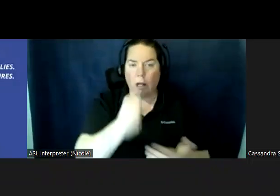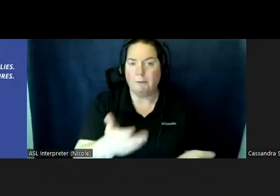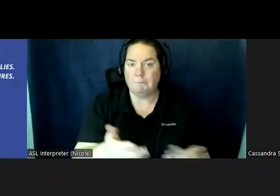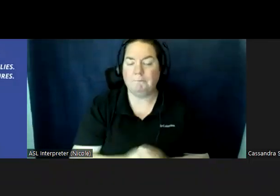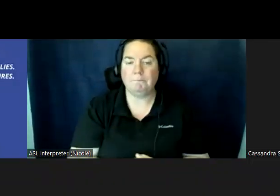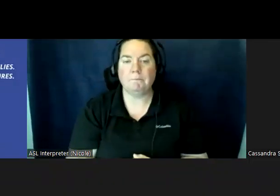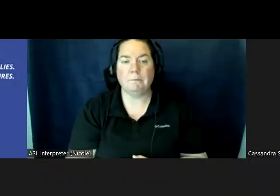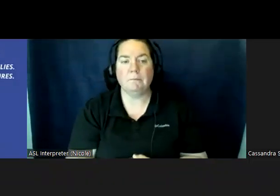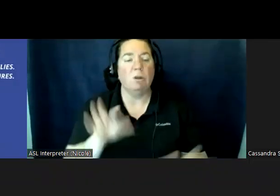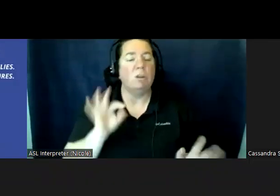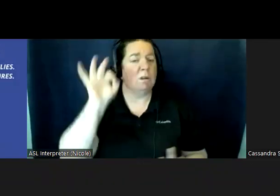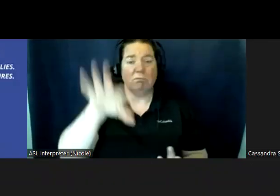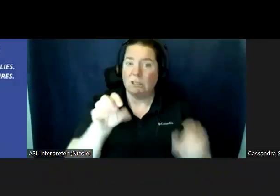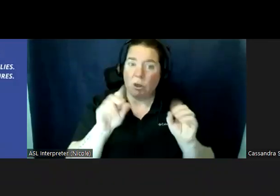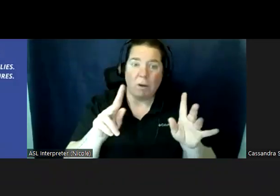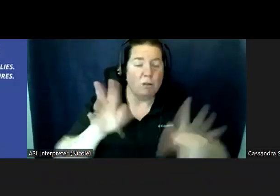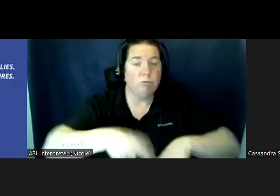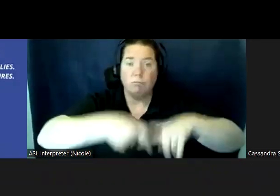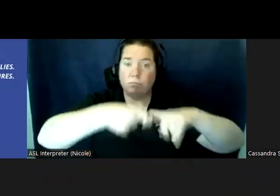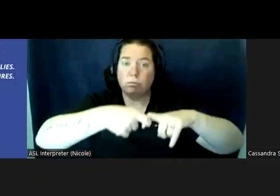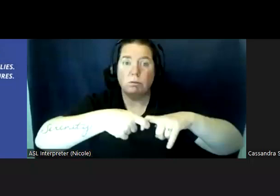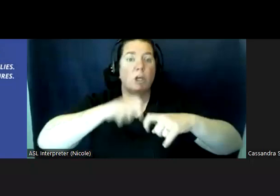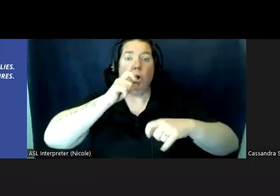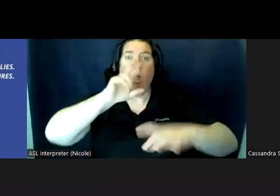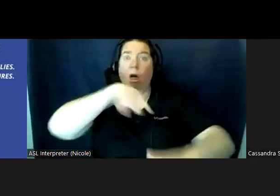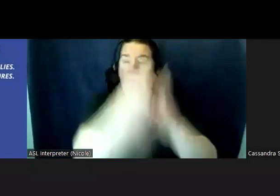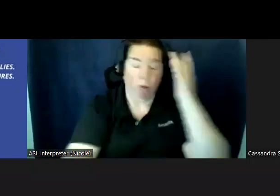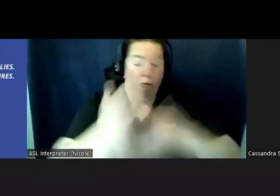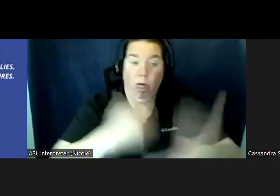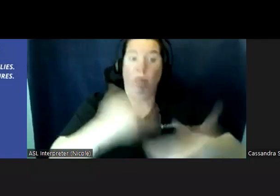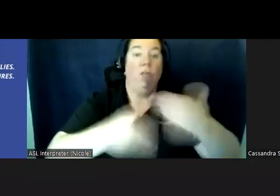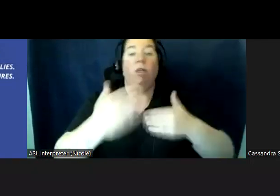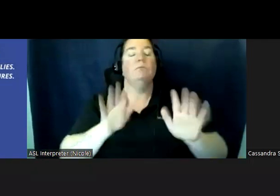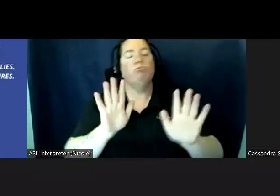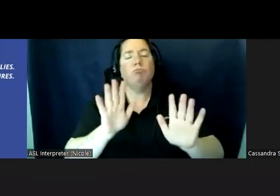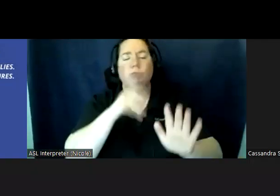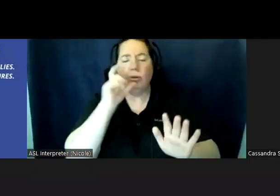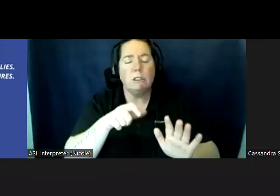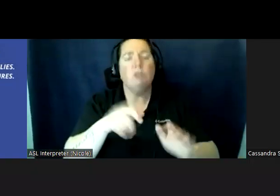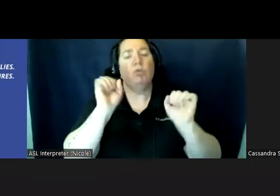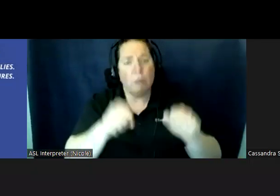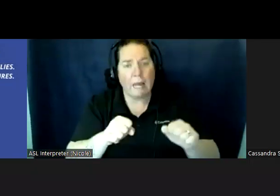say, it's okay to take a pause and get informed before you do your informed consent. Thank you